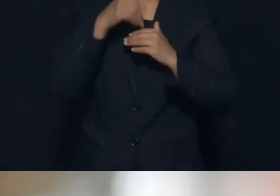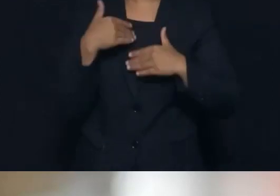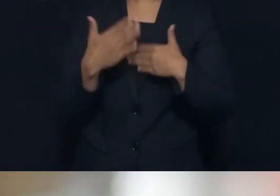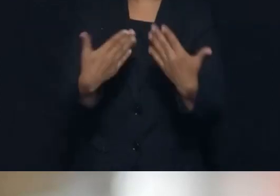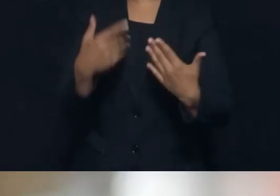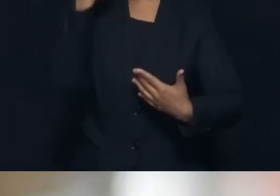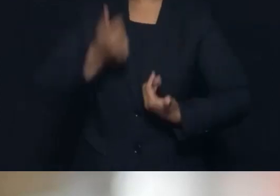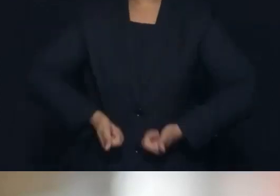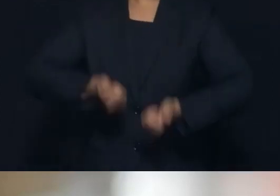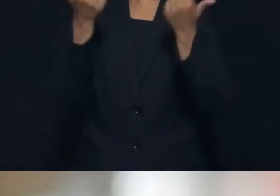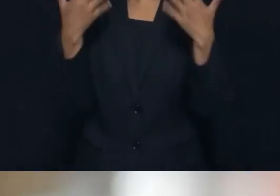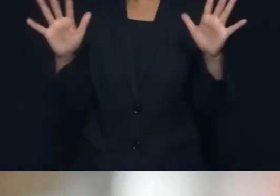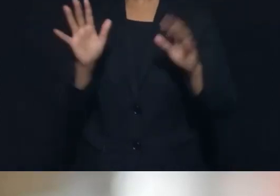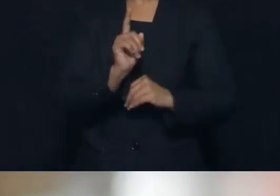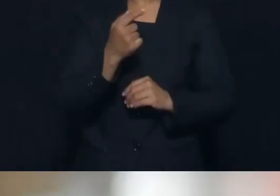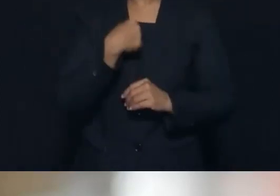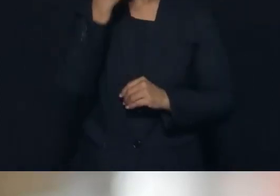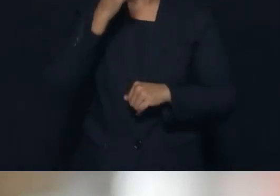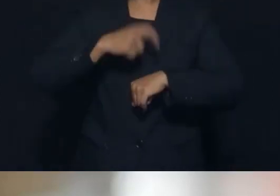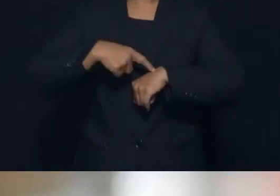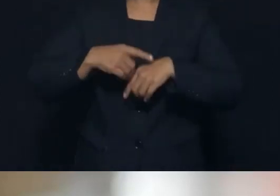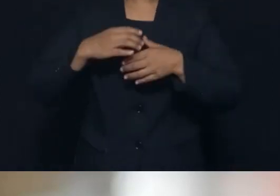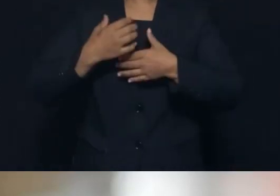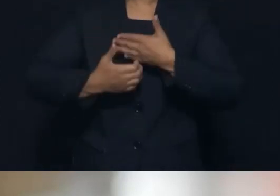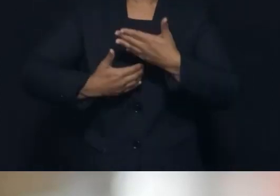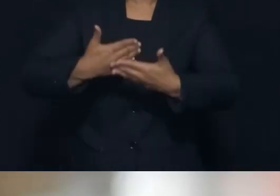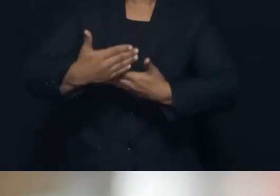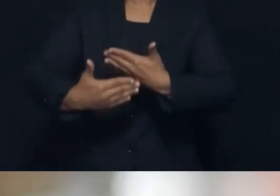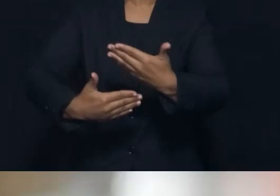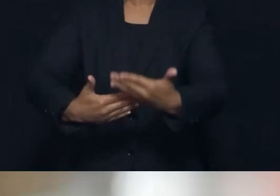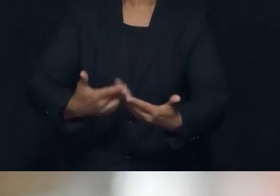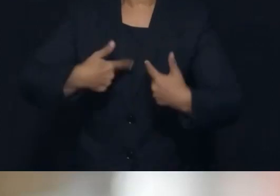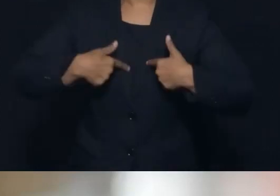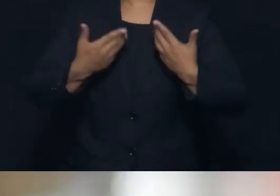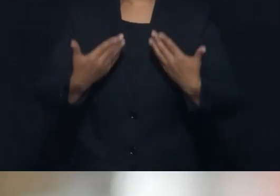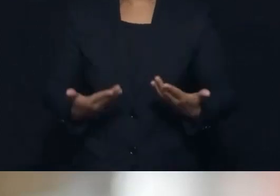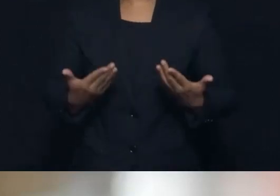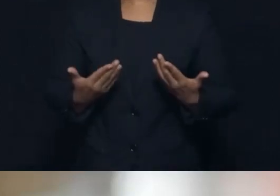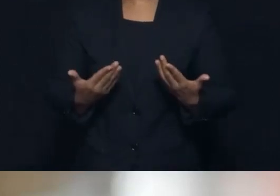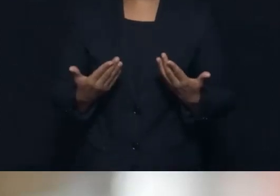standardisation bodies are not willing to take them on board in the working.